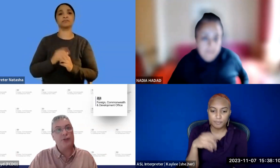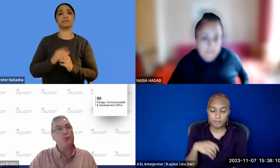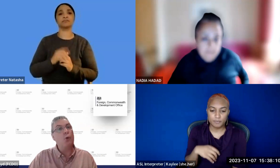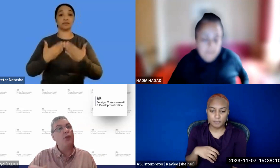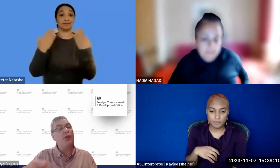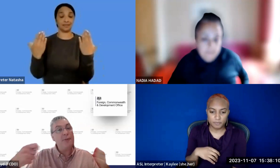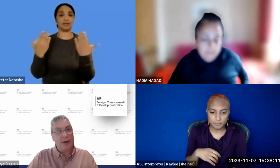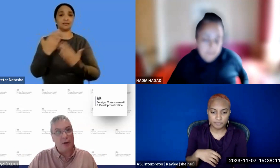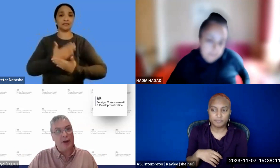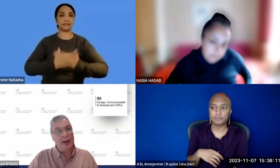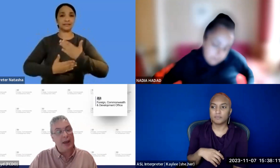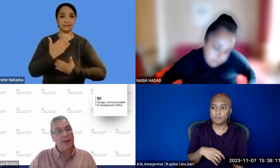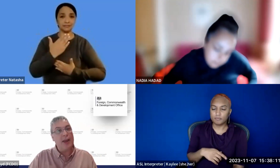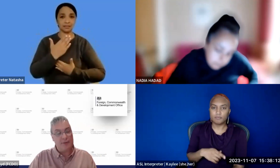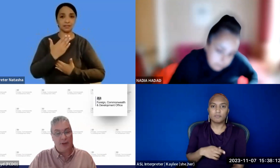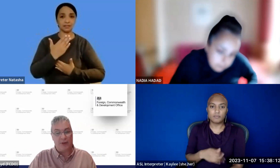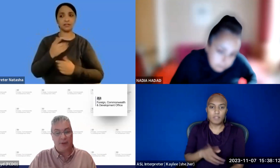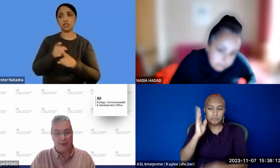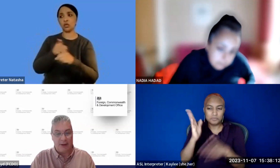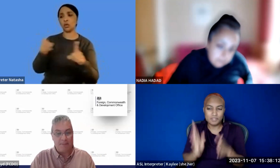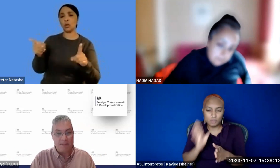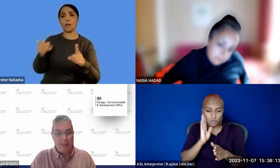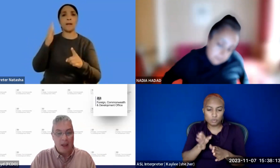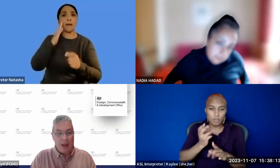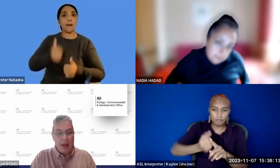what they've learnt and how they do it effectively.